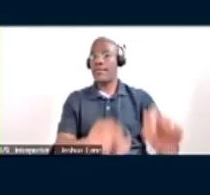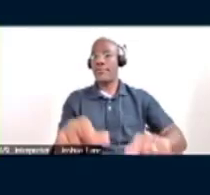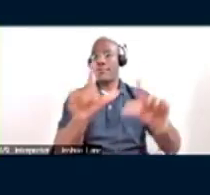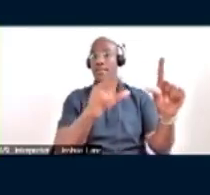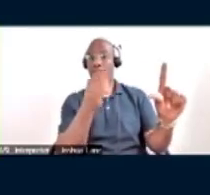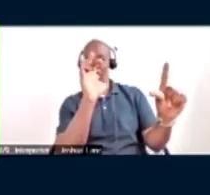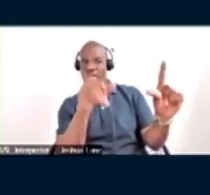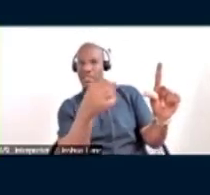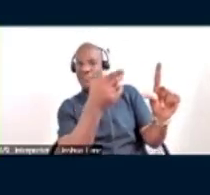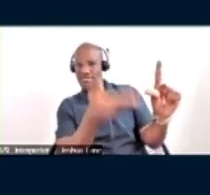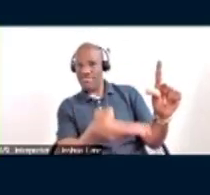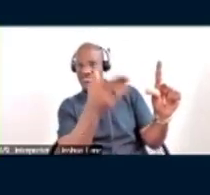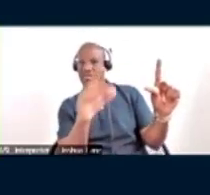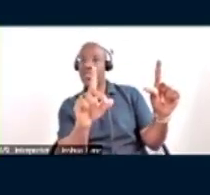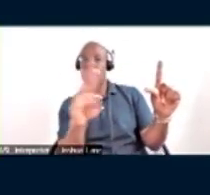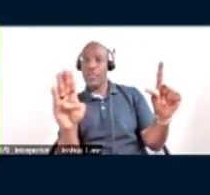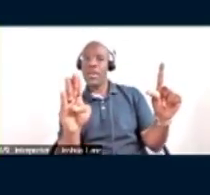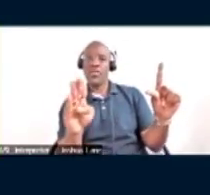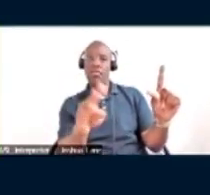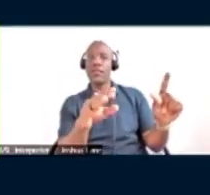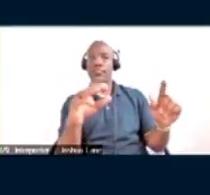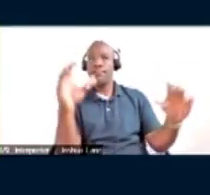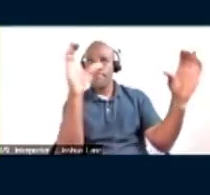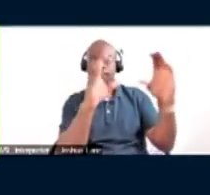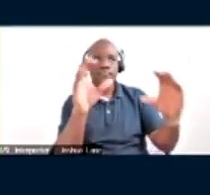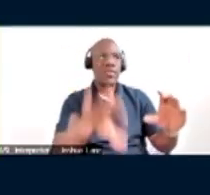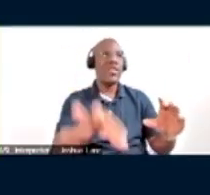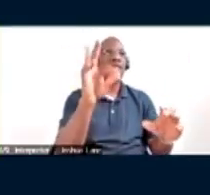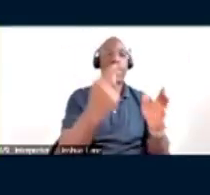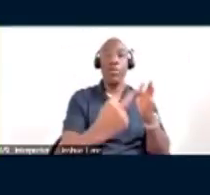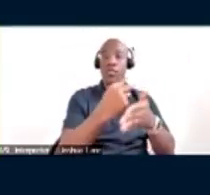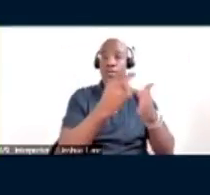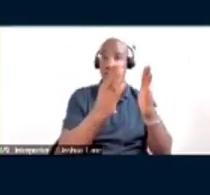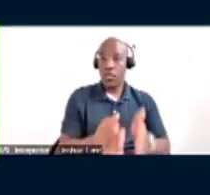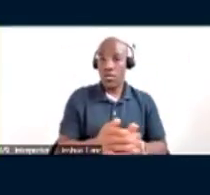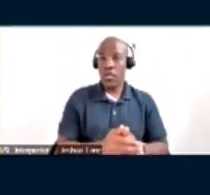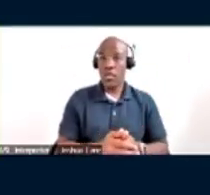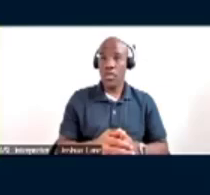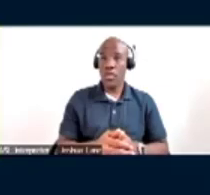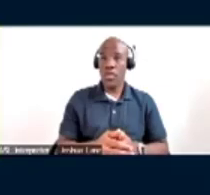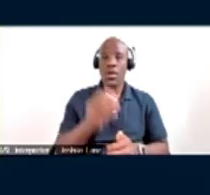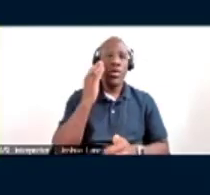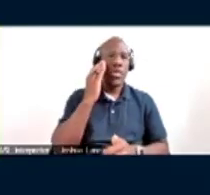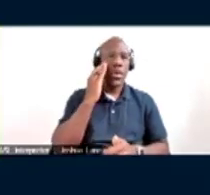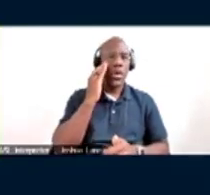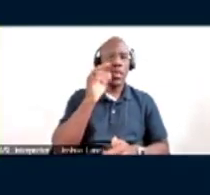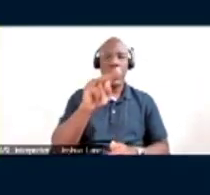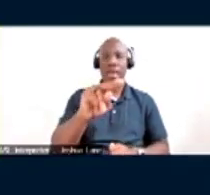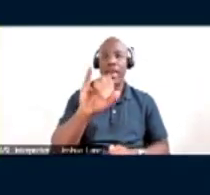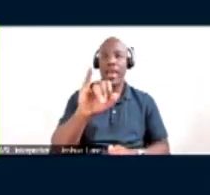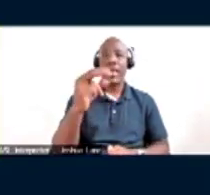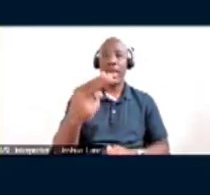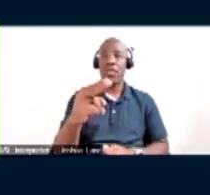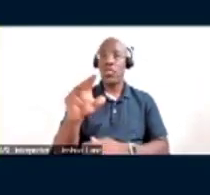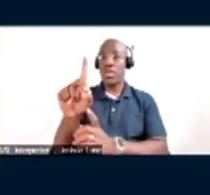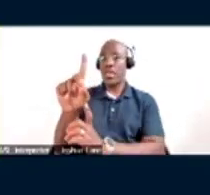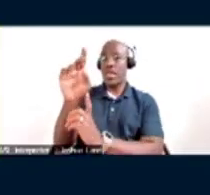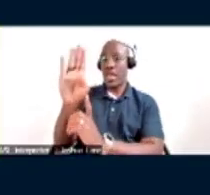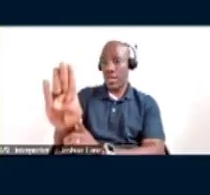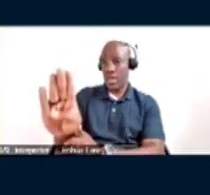So, we understand that when you look in an NIH database for people to review NIH grant applications,